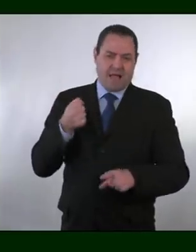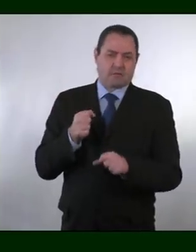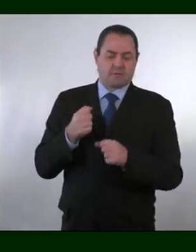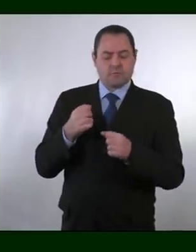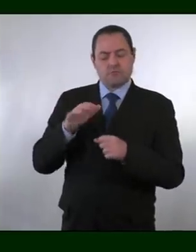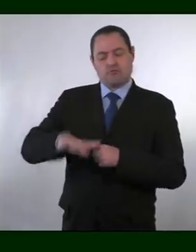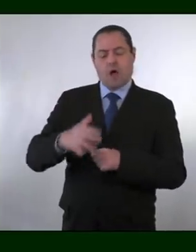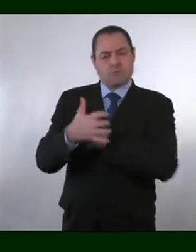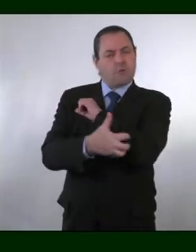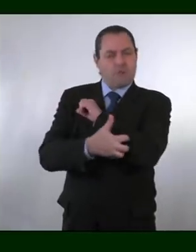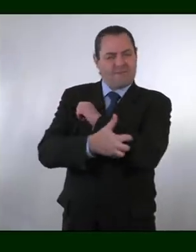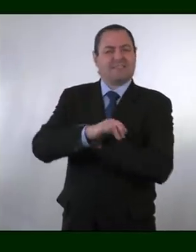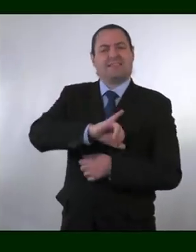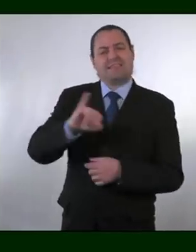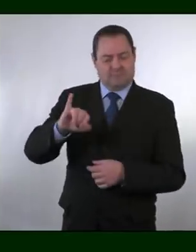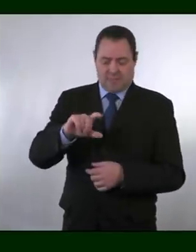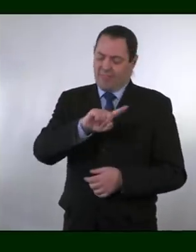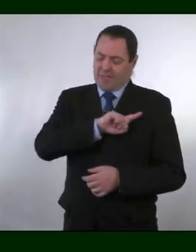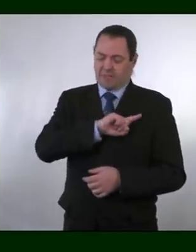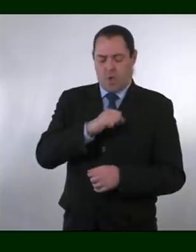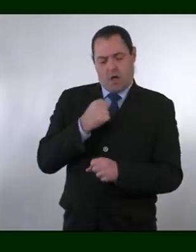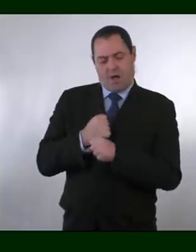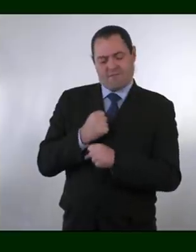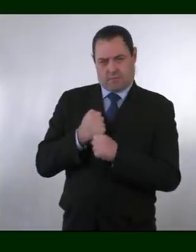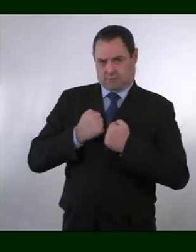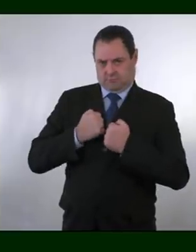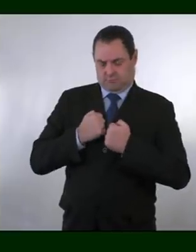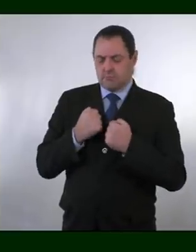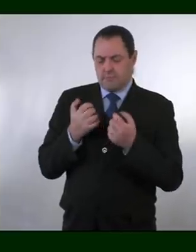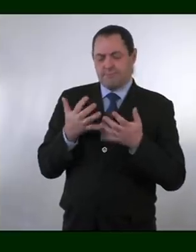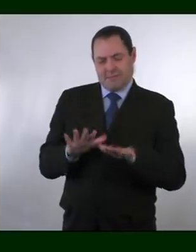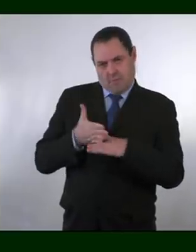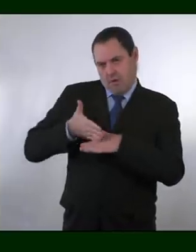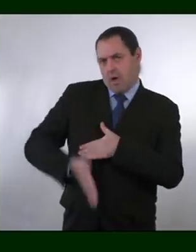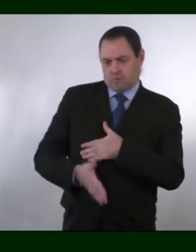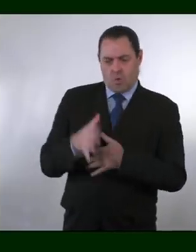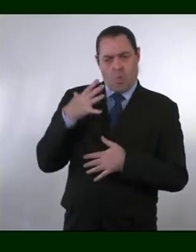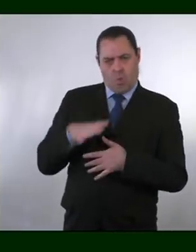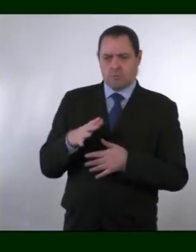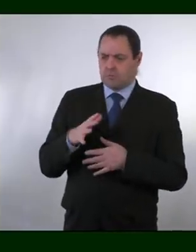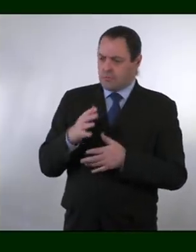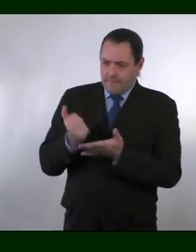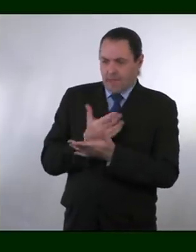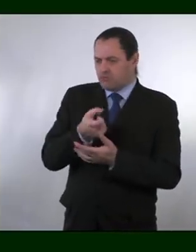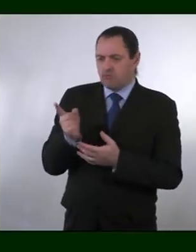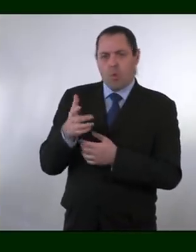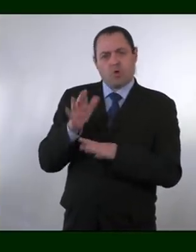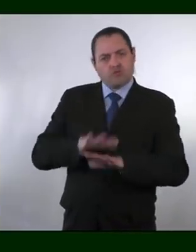and that is why this Government have worked so hard to combat child poverty. That is why we